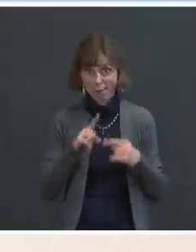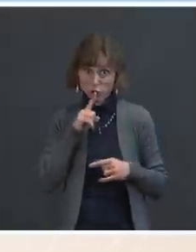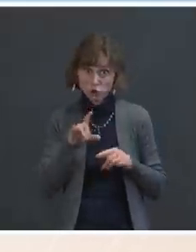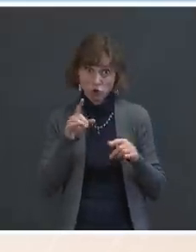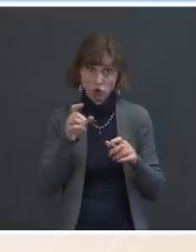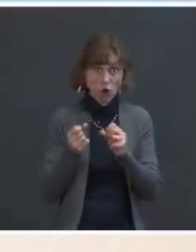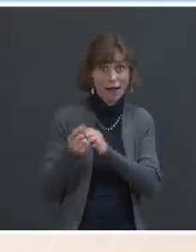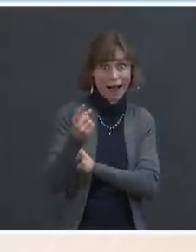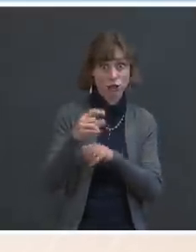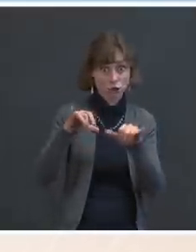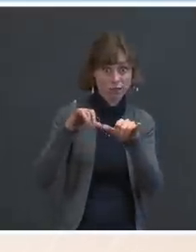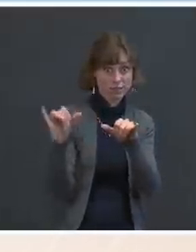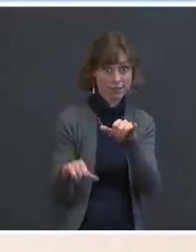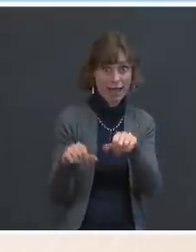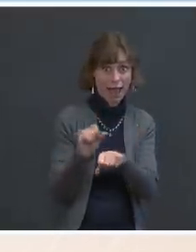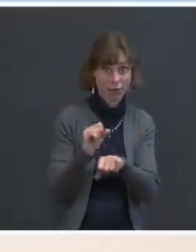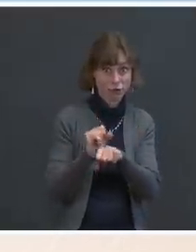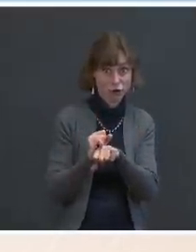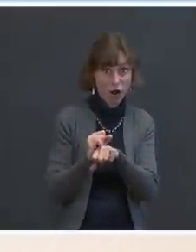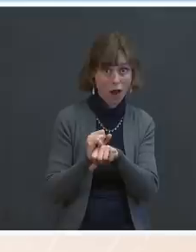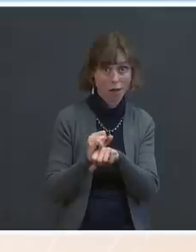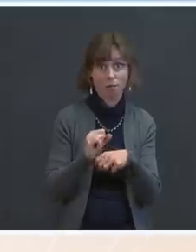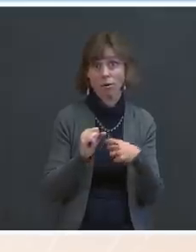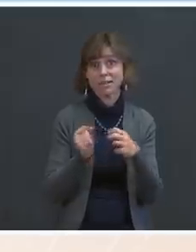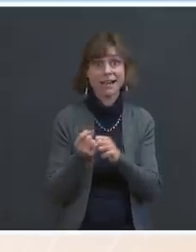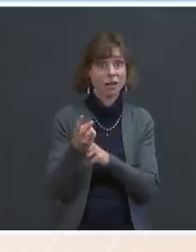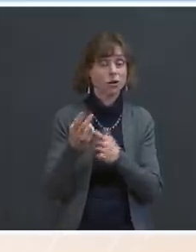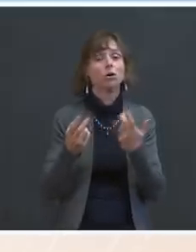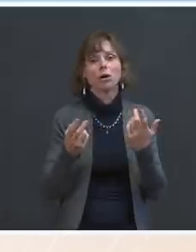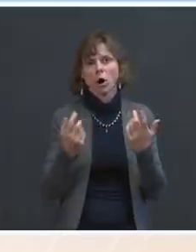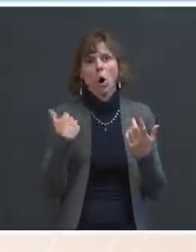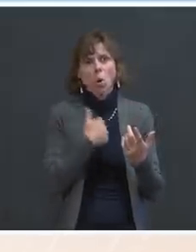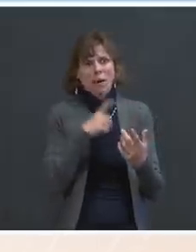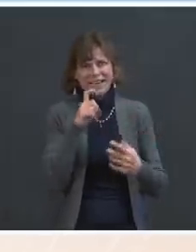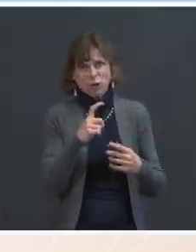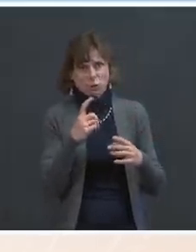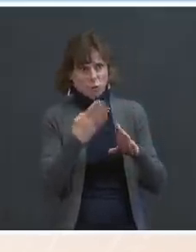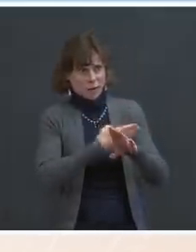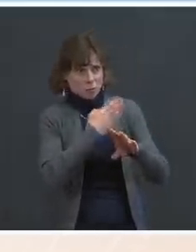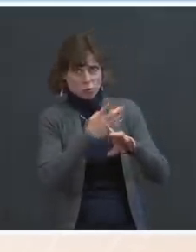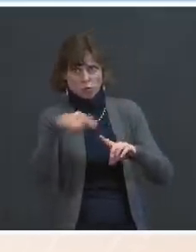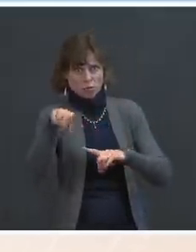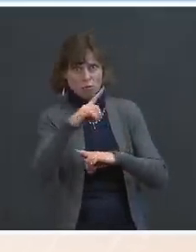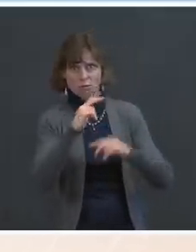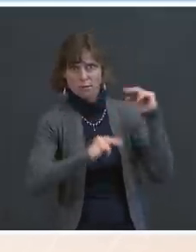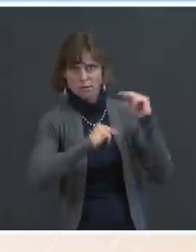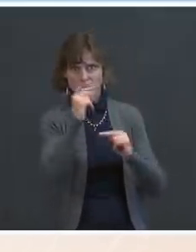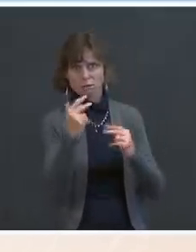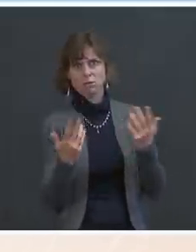in two years." "We need to make facility upgrades." It really depends, school to school. In terms of the timeline for implementation,